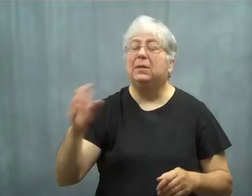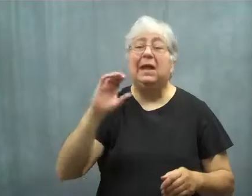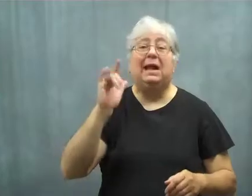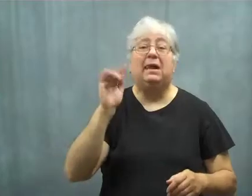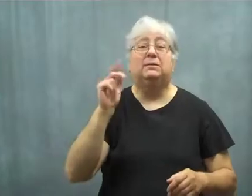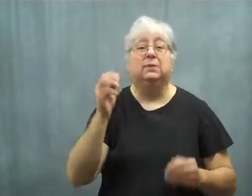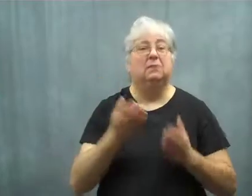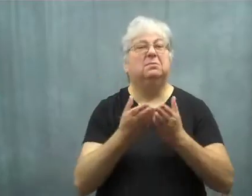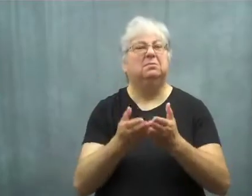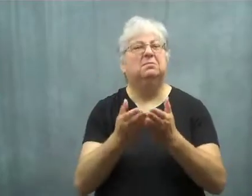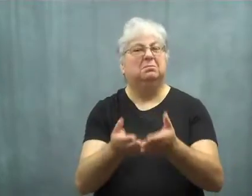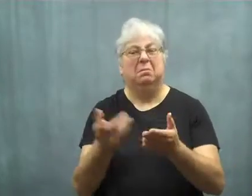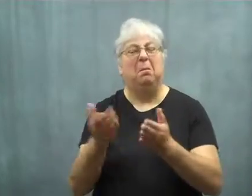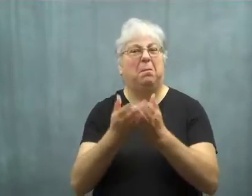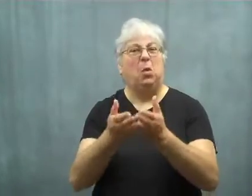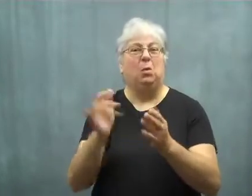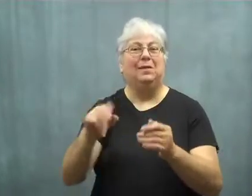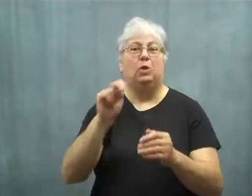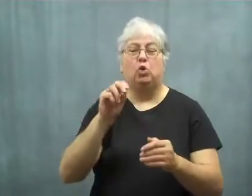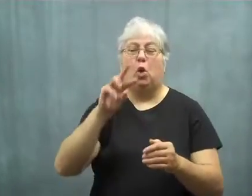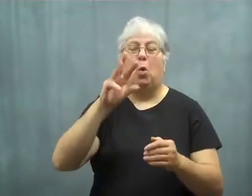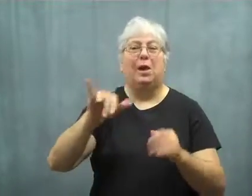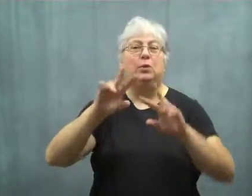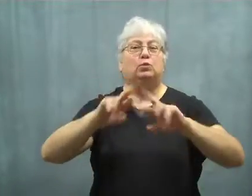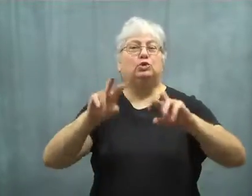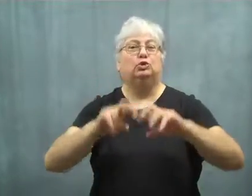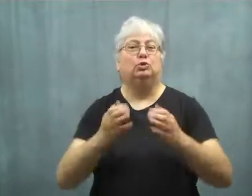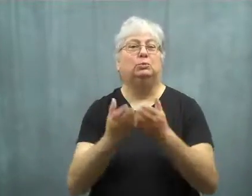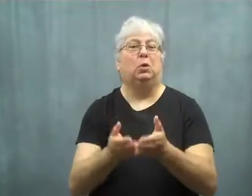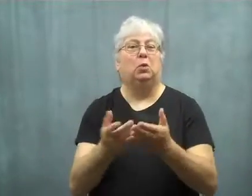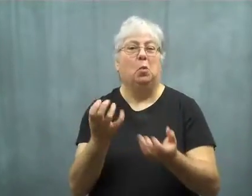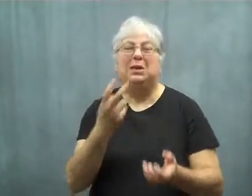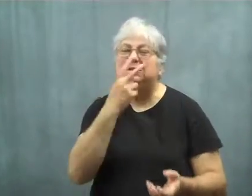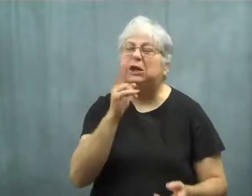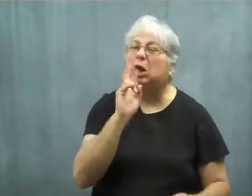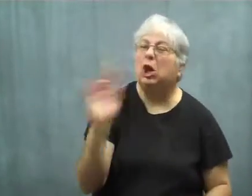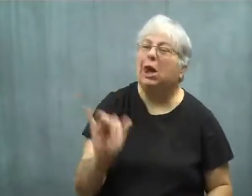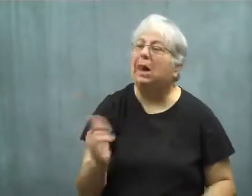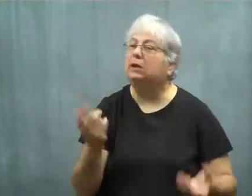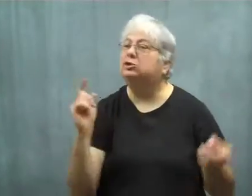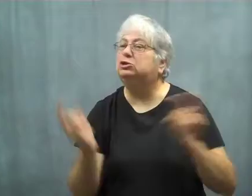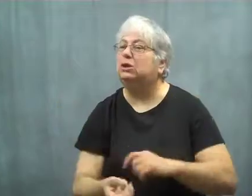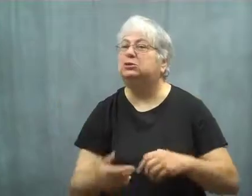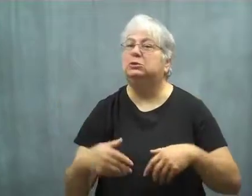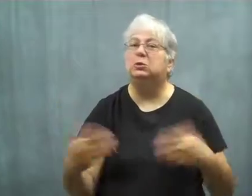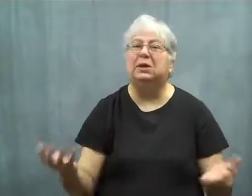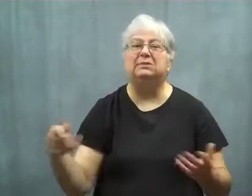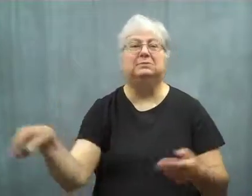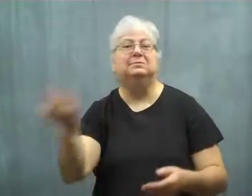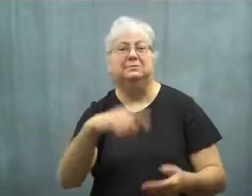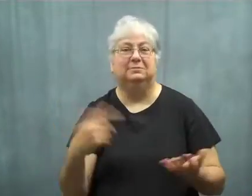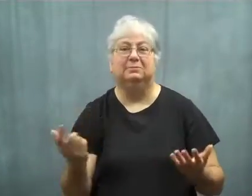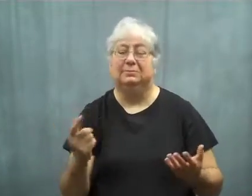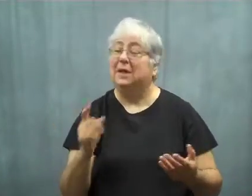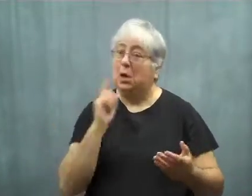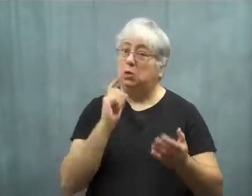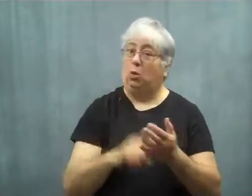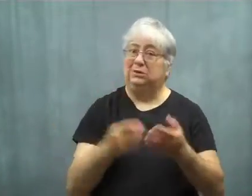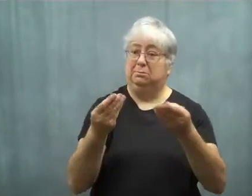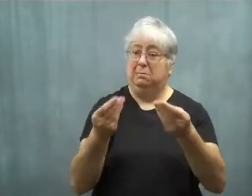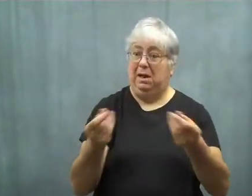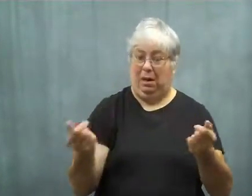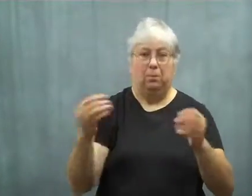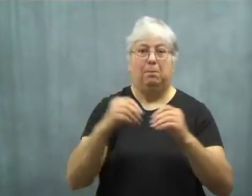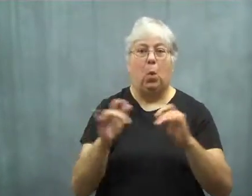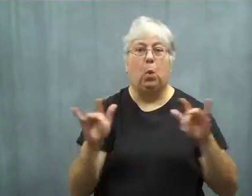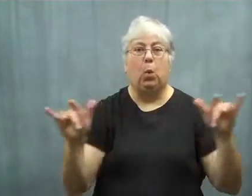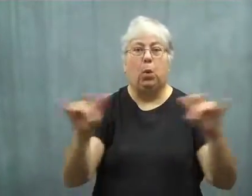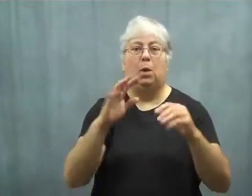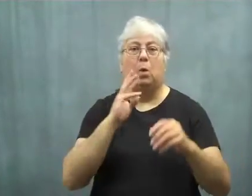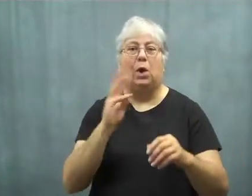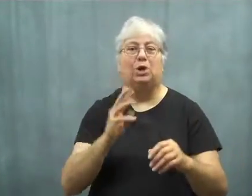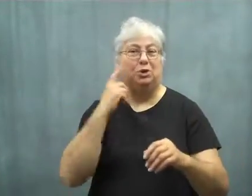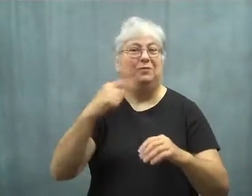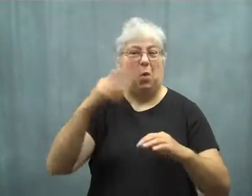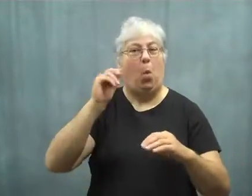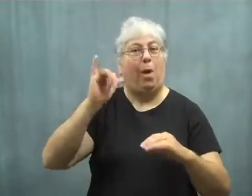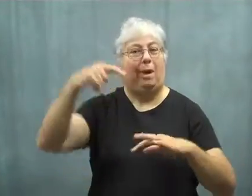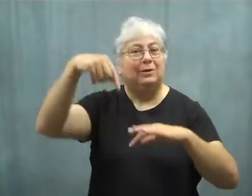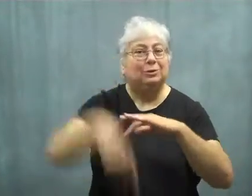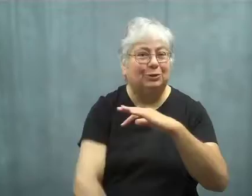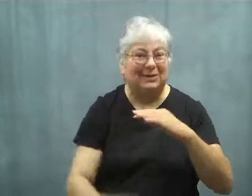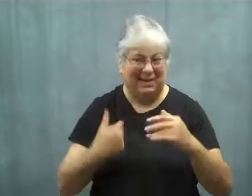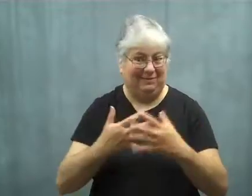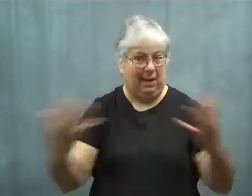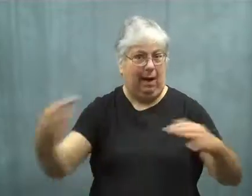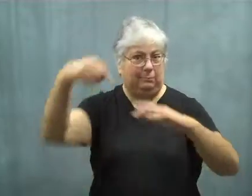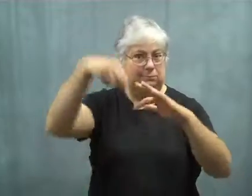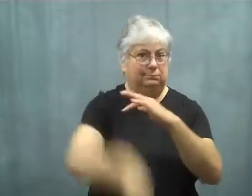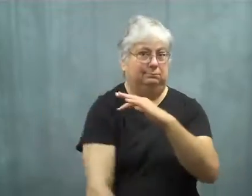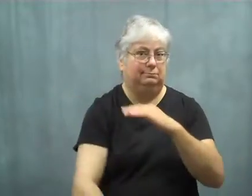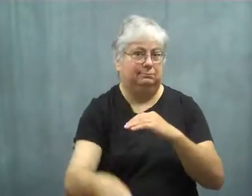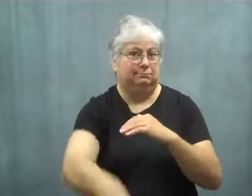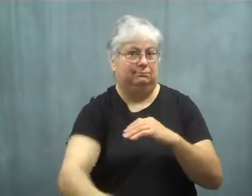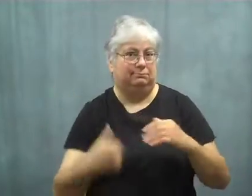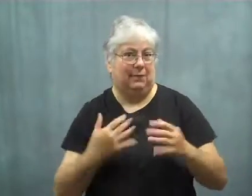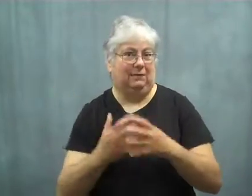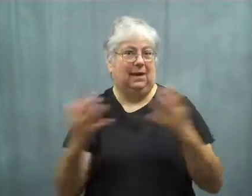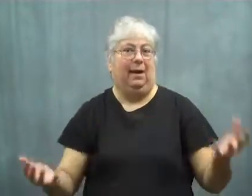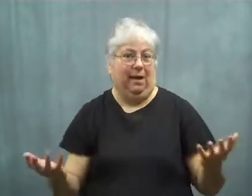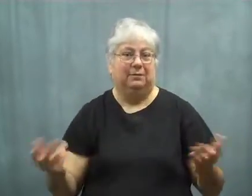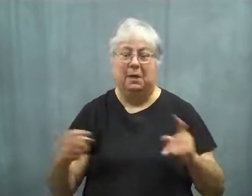Clinton went on a Norwegian research ship to observe the changes in the area.